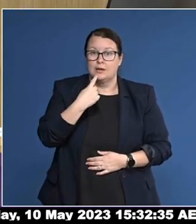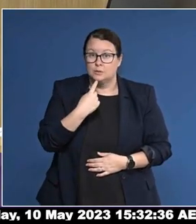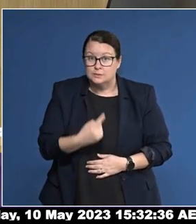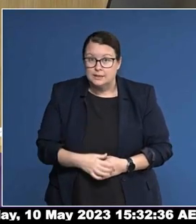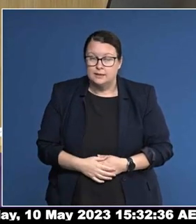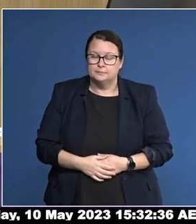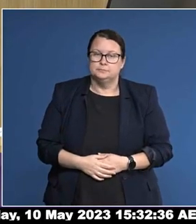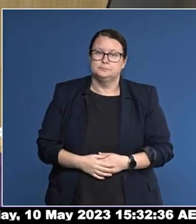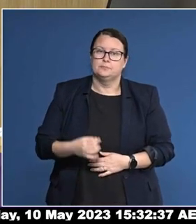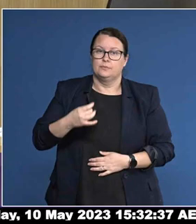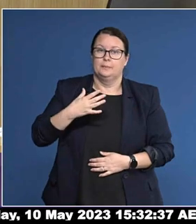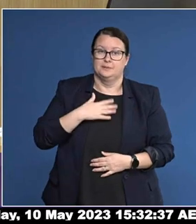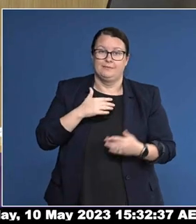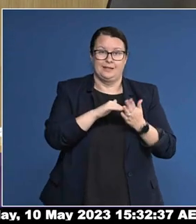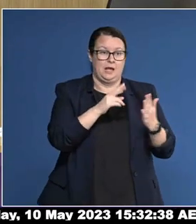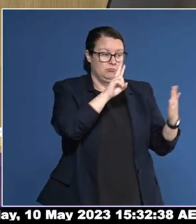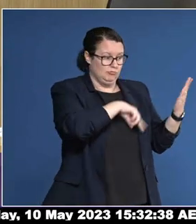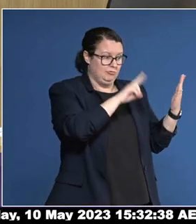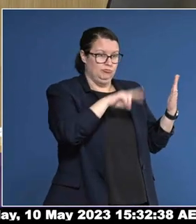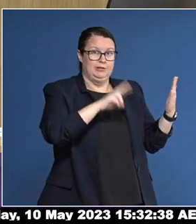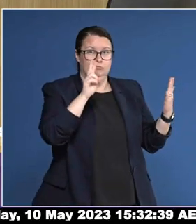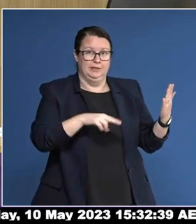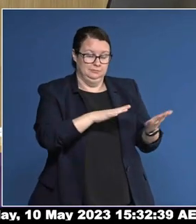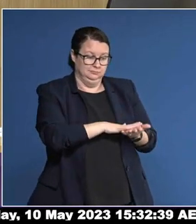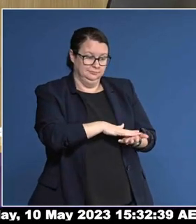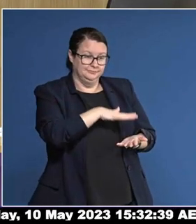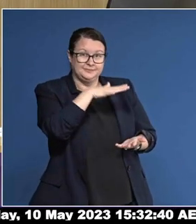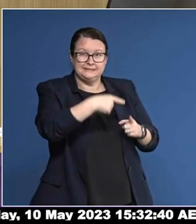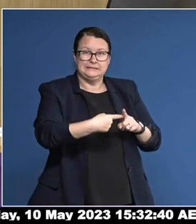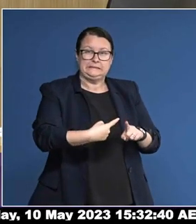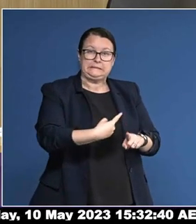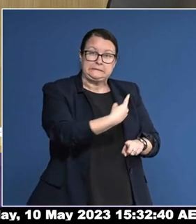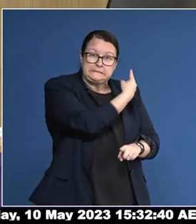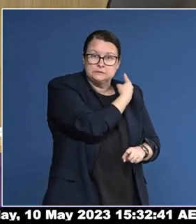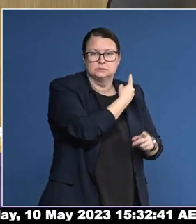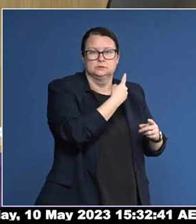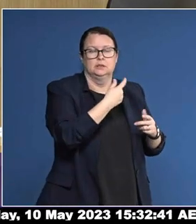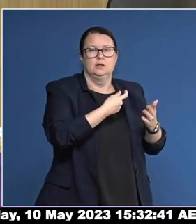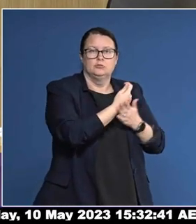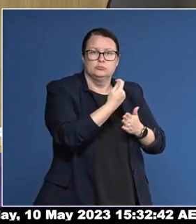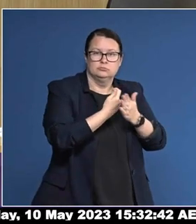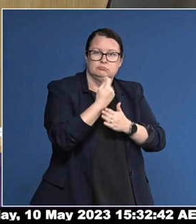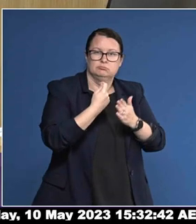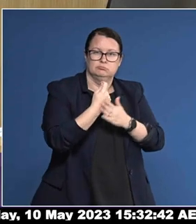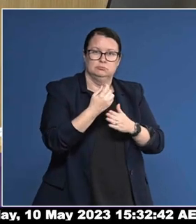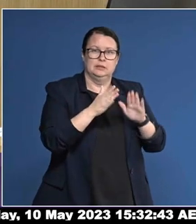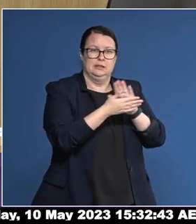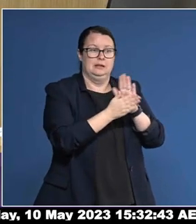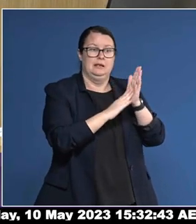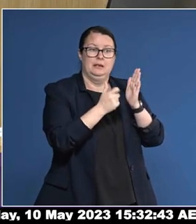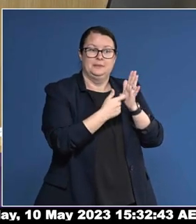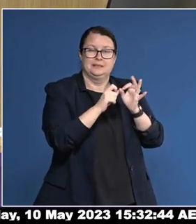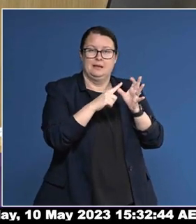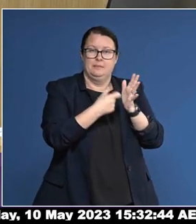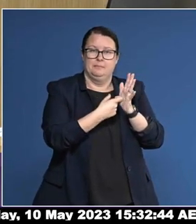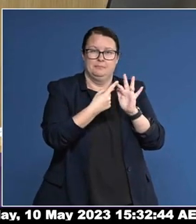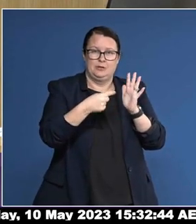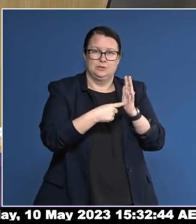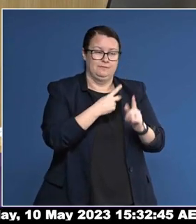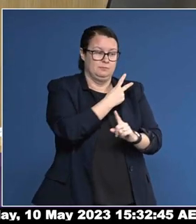extensive records of the tenancy of Mr Barrett, and that's from 2004 to 2020.